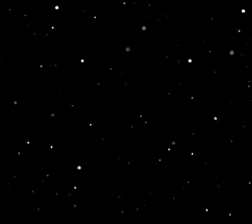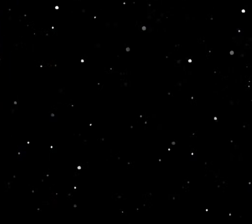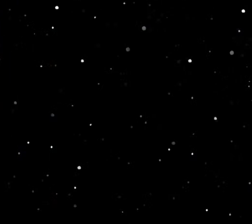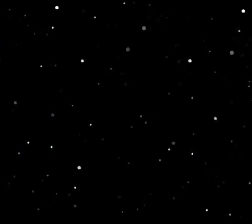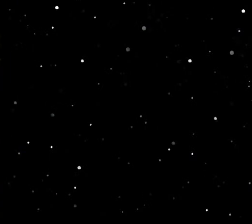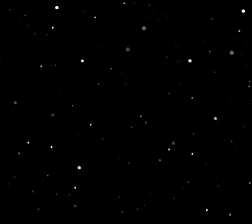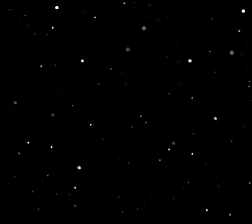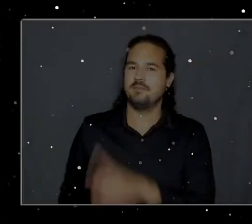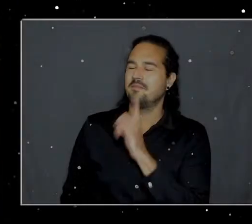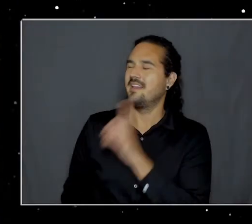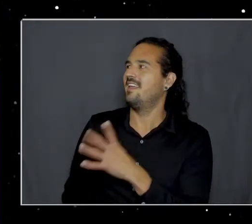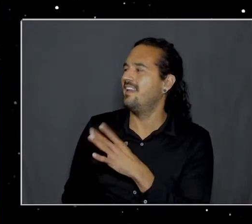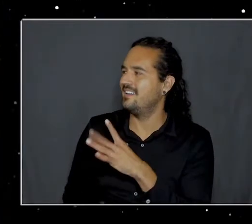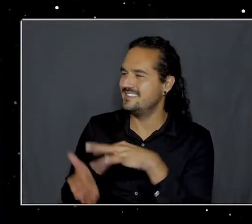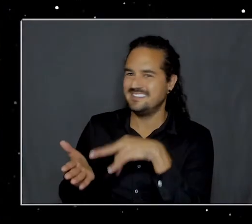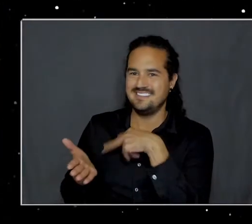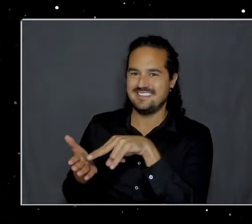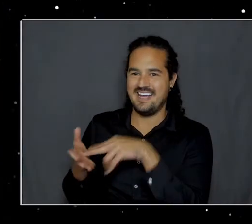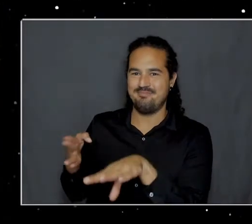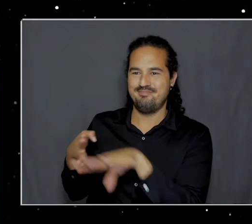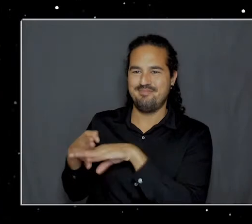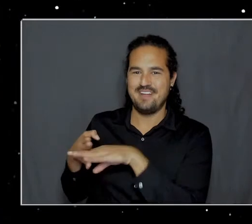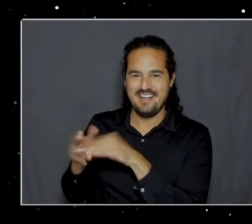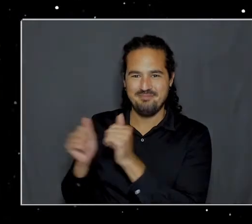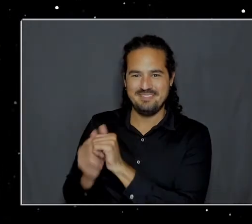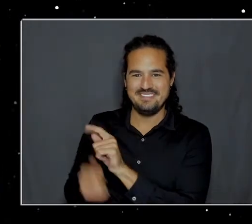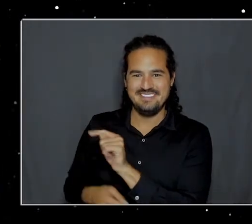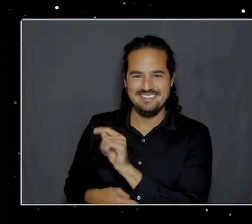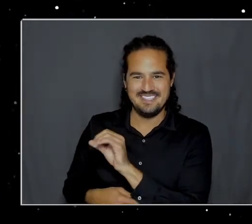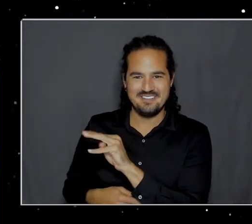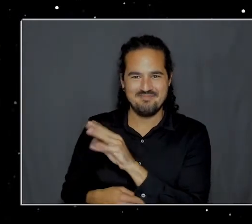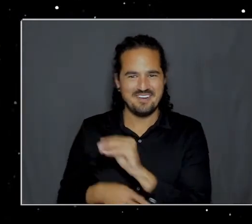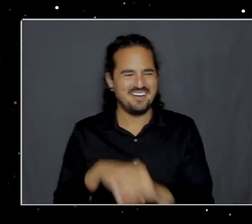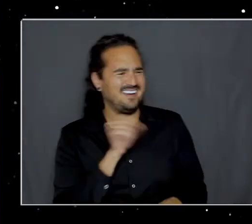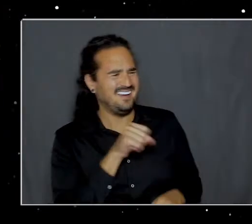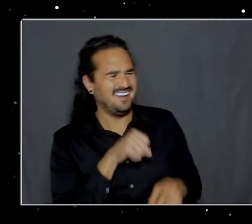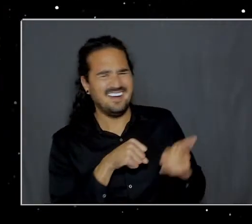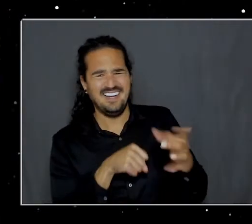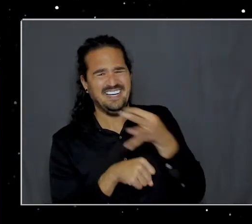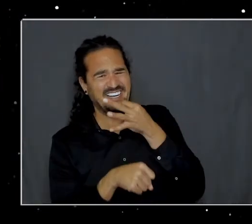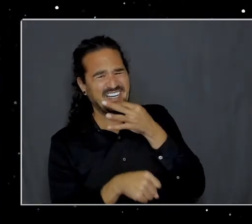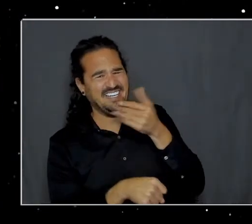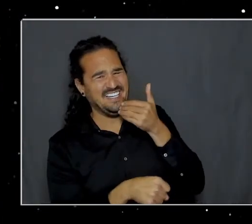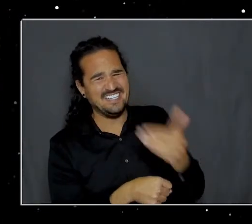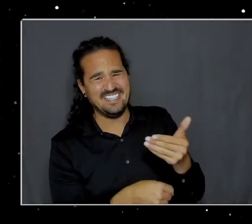JEANNIE YANDEL: OH, I'M GLAD WE GOT A LITTLE DANCE BREAK WITH TOMO IN THERE, TOO.